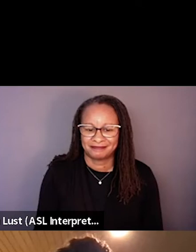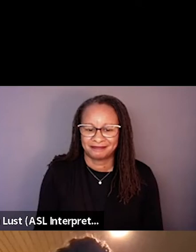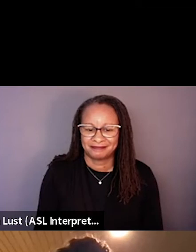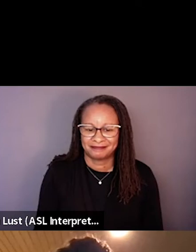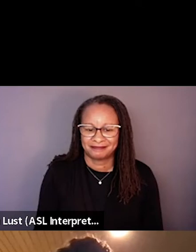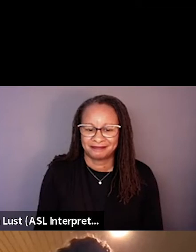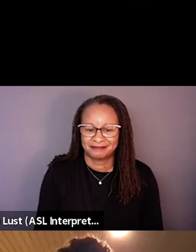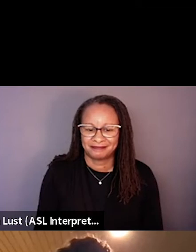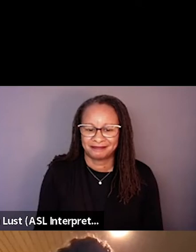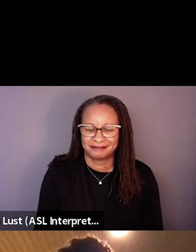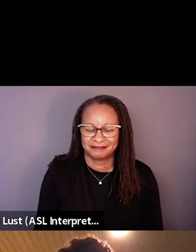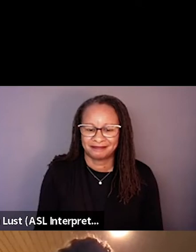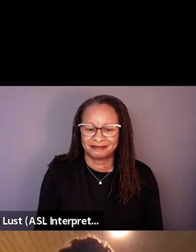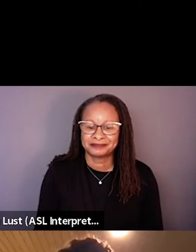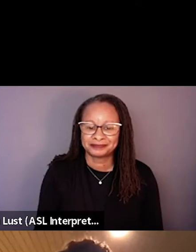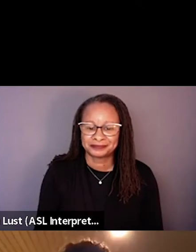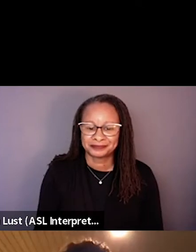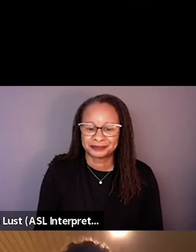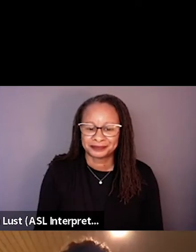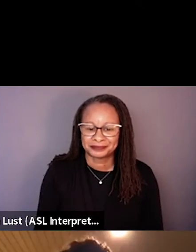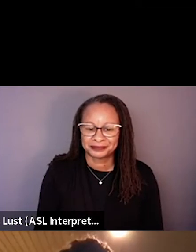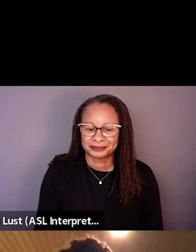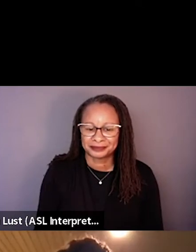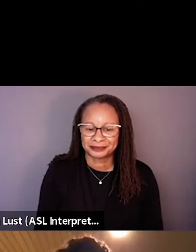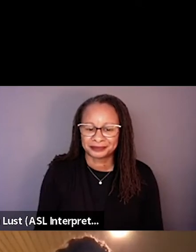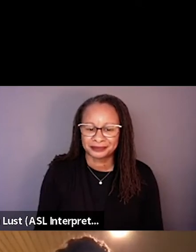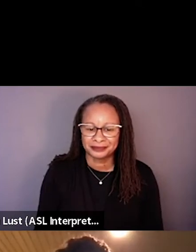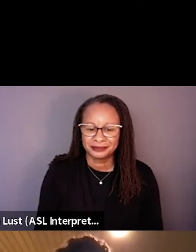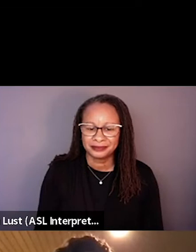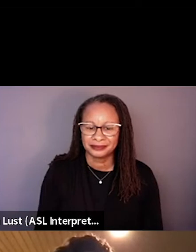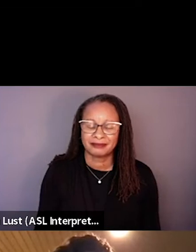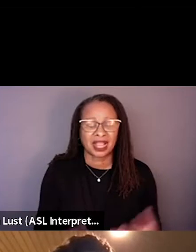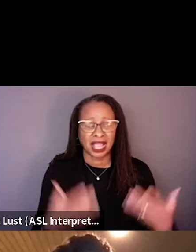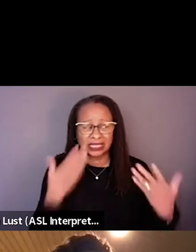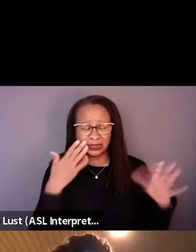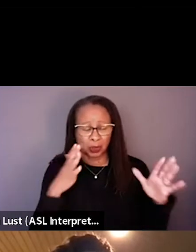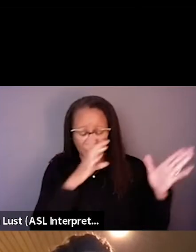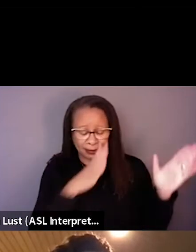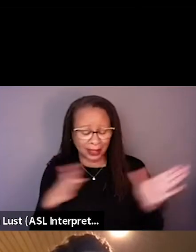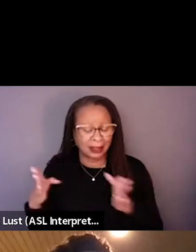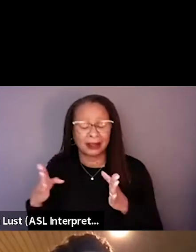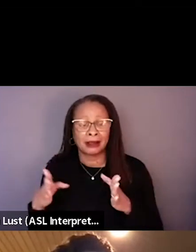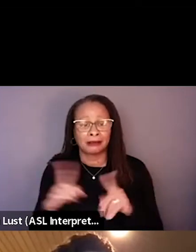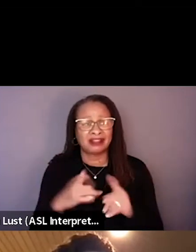I mean, I didn't even know like what's where we're going, but it felt right, you know, so.